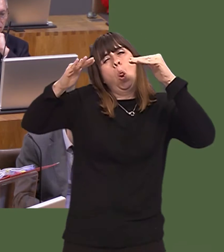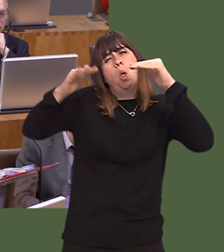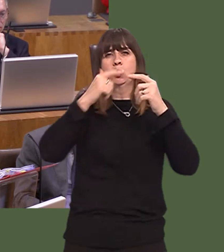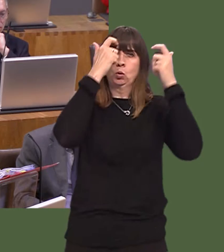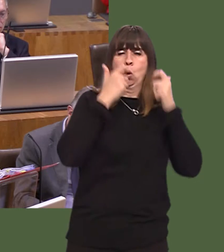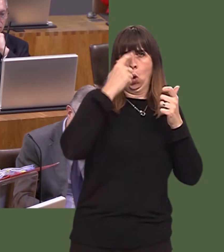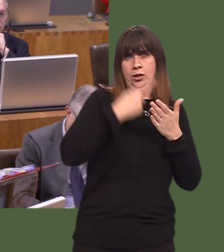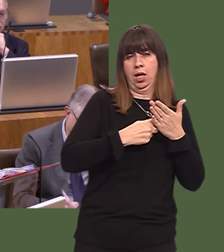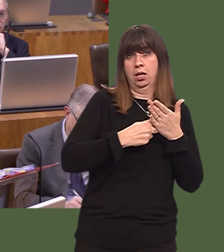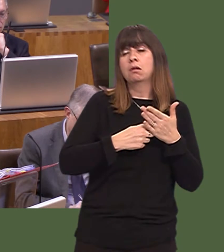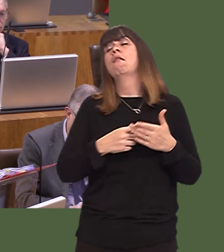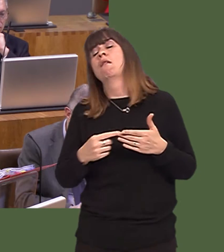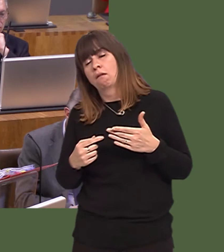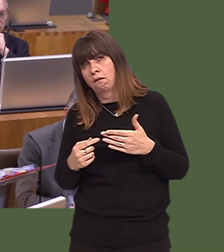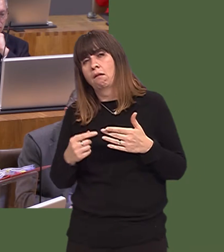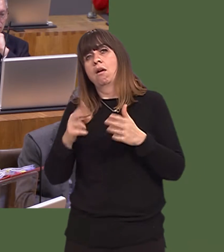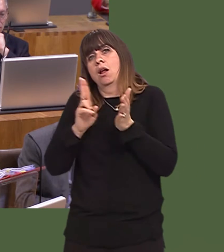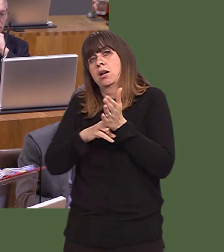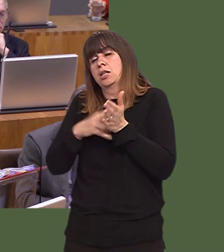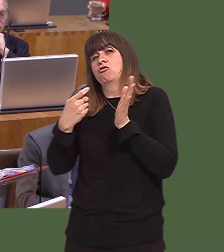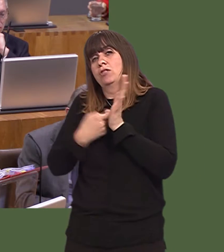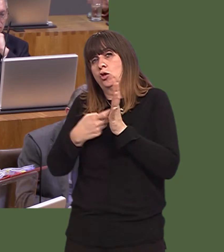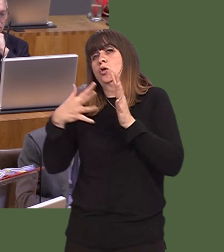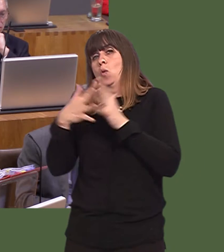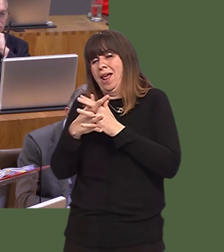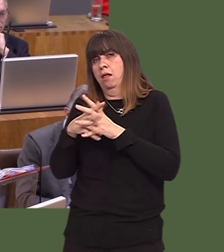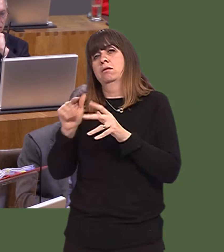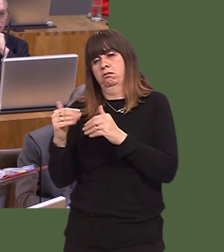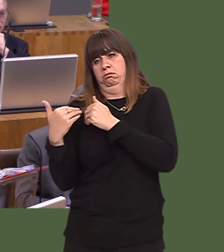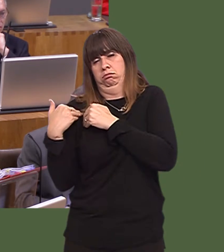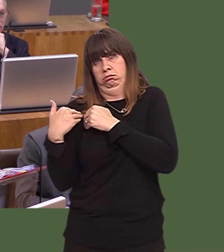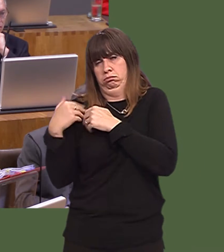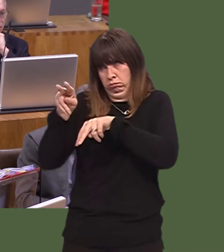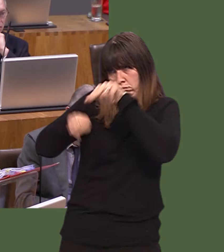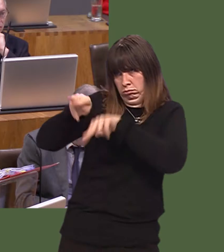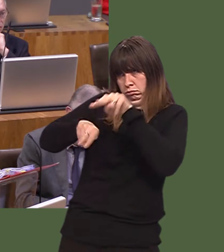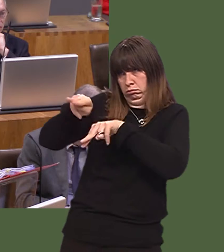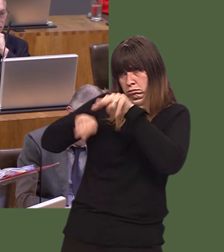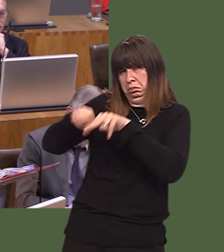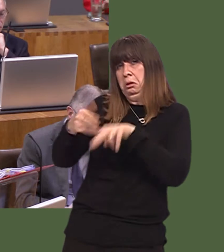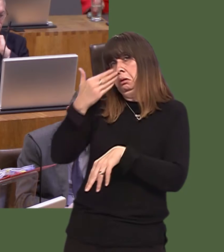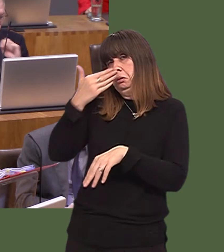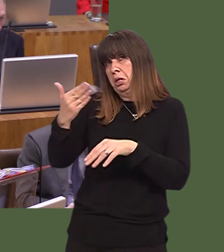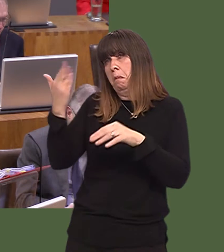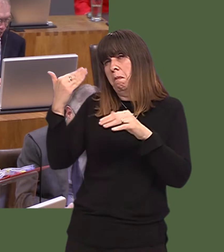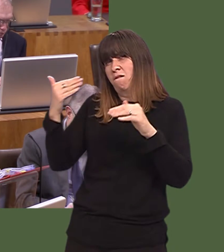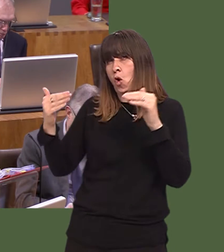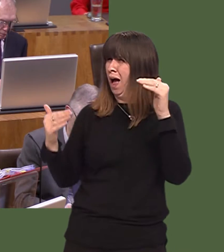So, although it is a matter for Natural Resources Wales, it does look as if the emissions have